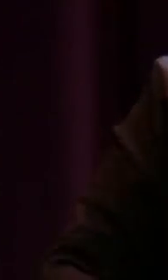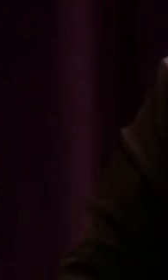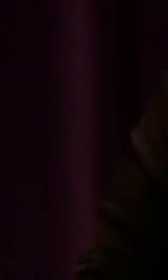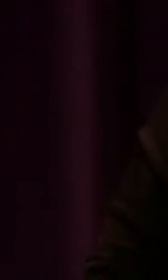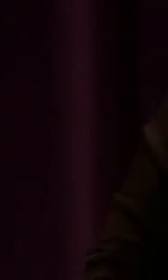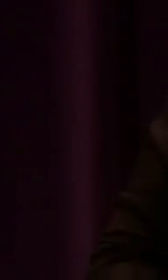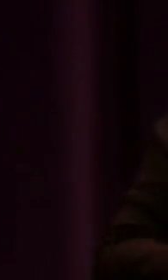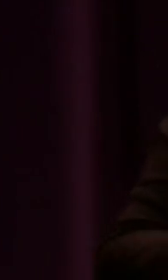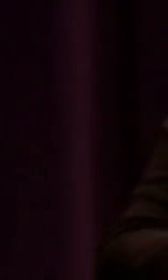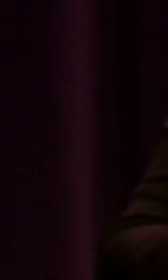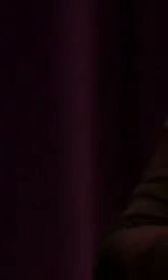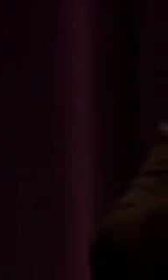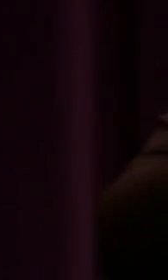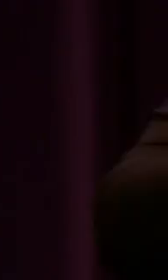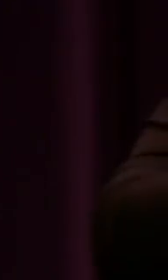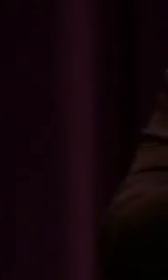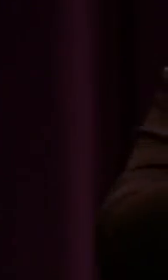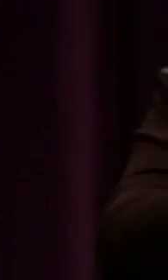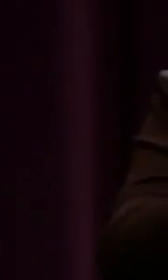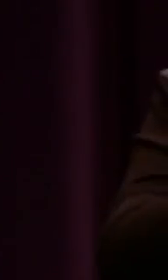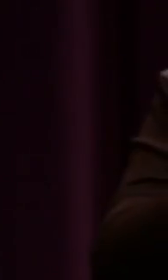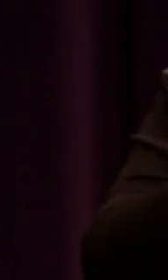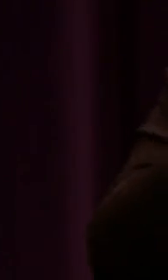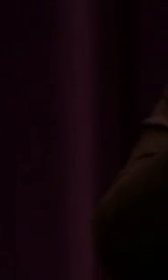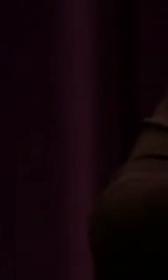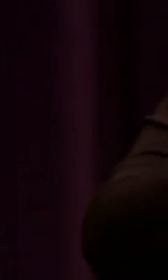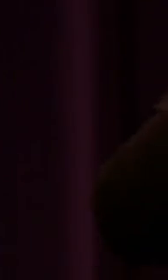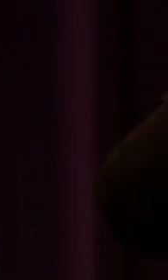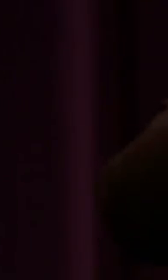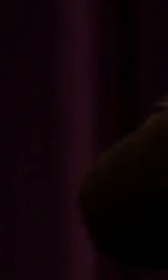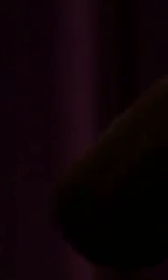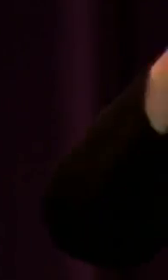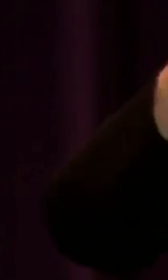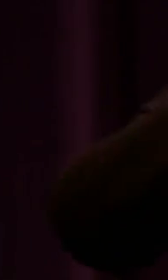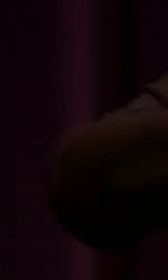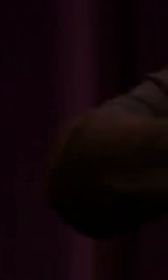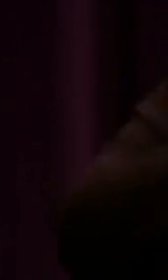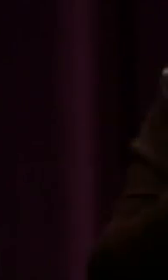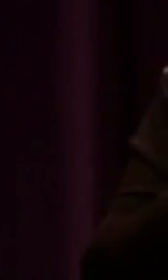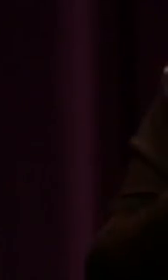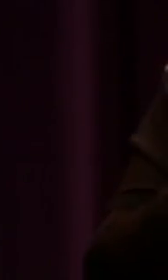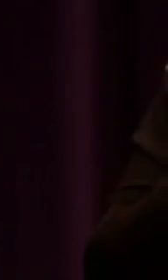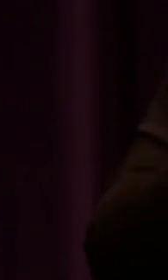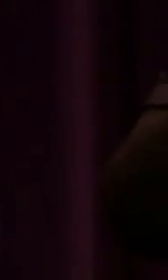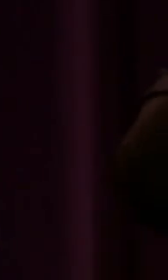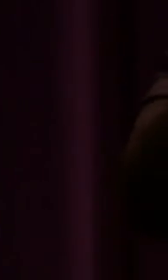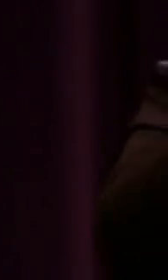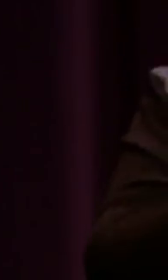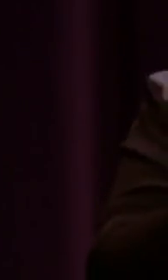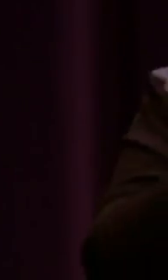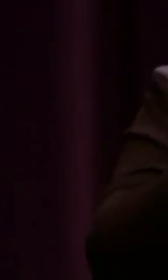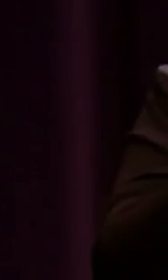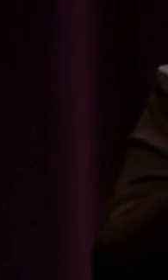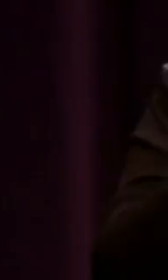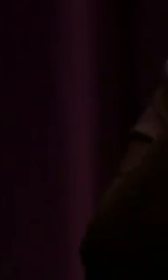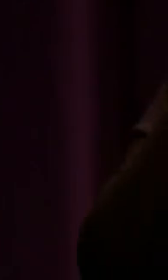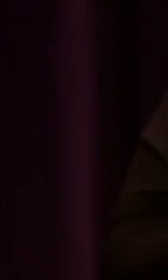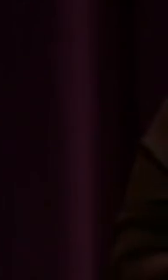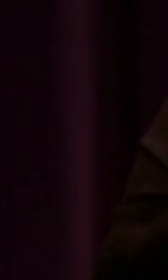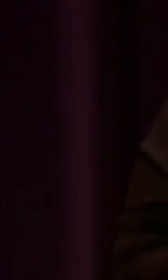THAT MY 17-YEAR-OLD MIND COULD HAVE IMAGINED. BUT YET I CAME HERE TO THE DISTRICT OF COLUMBIA WHERE THE